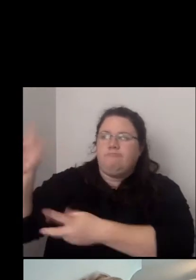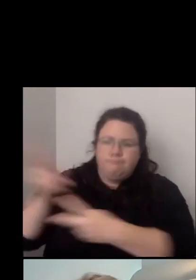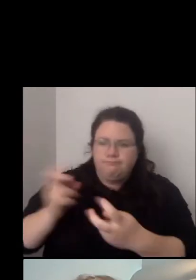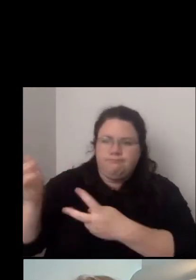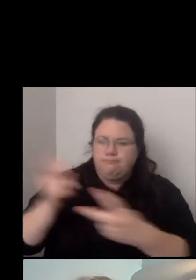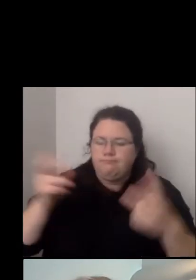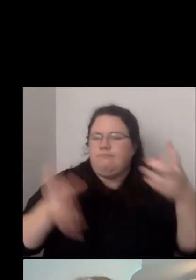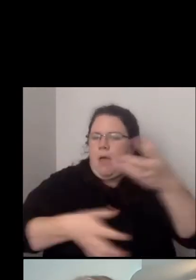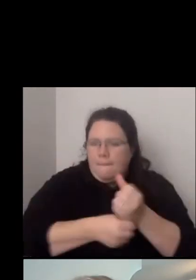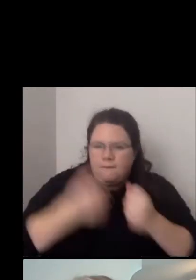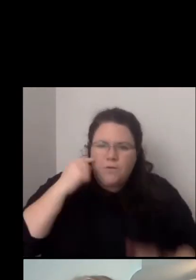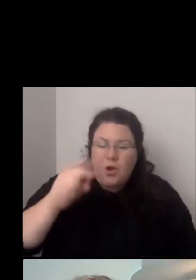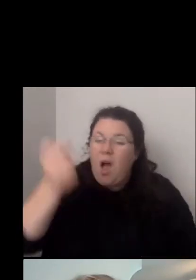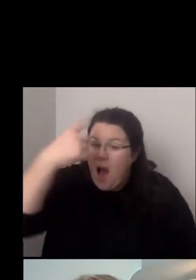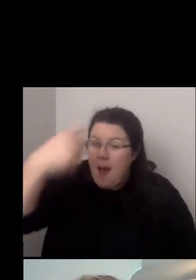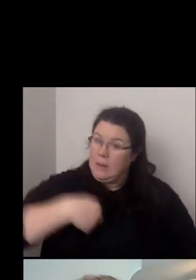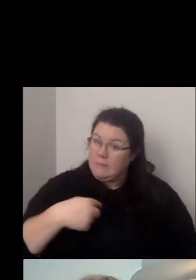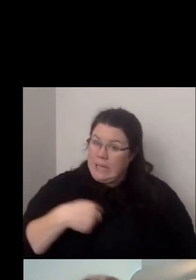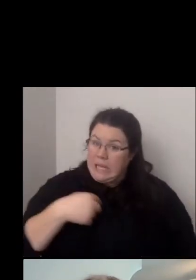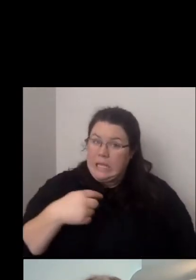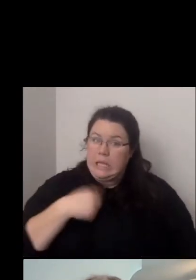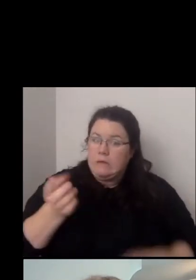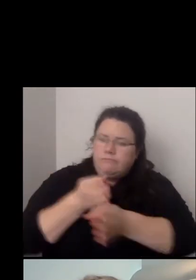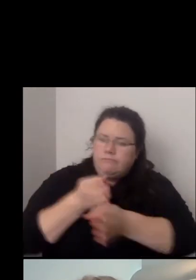I'm not a paleoethnobotanist. But I work with a lot of them.